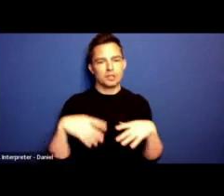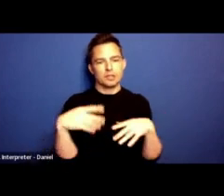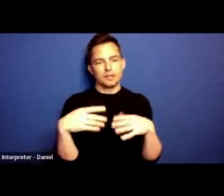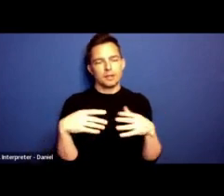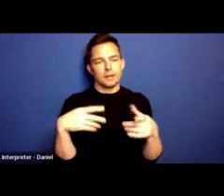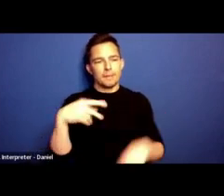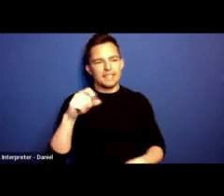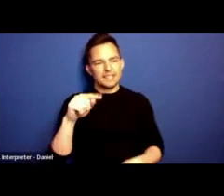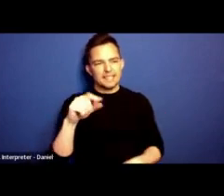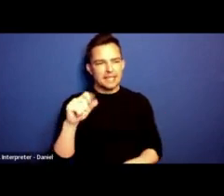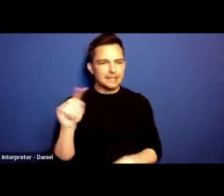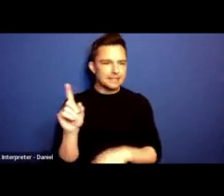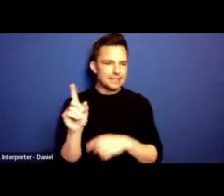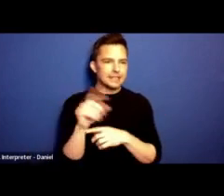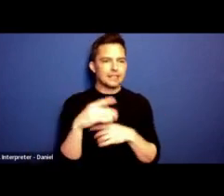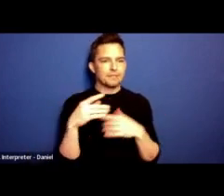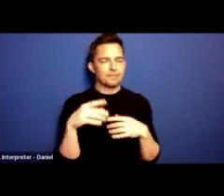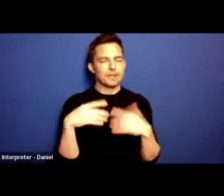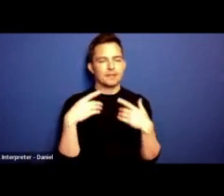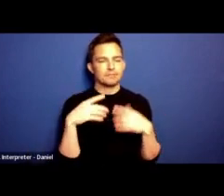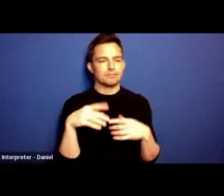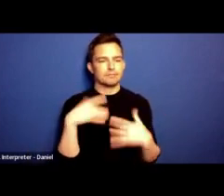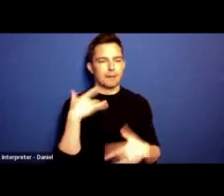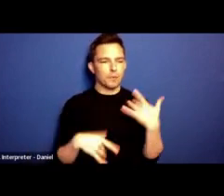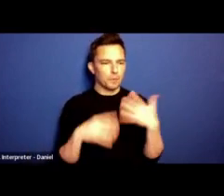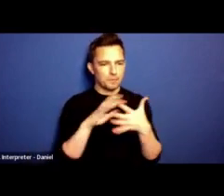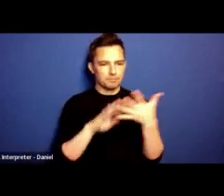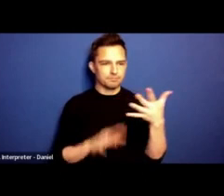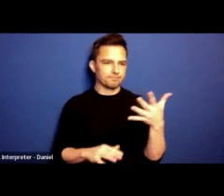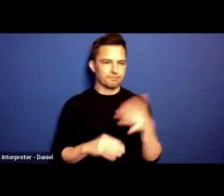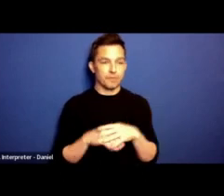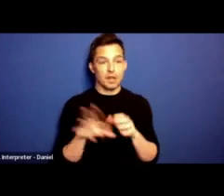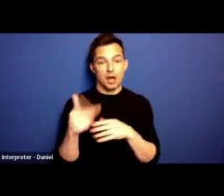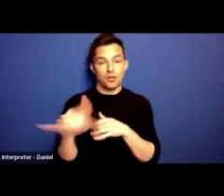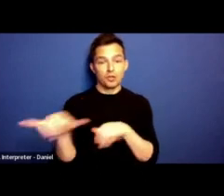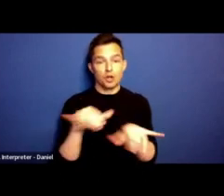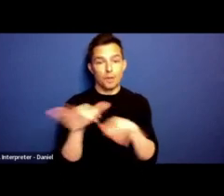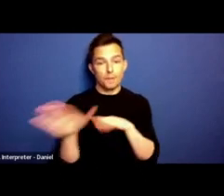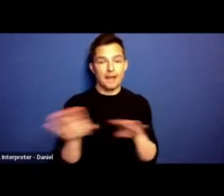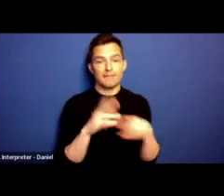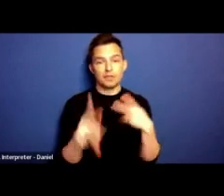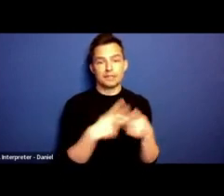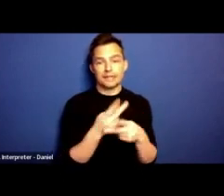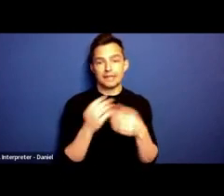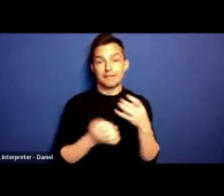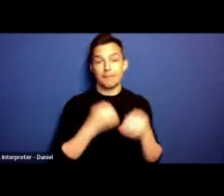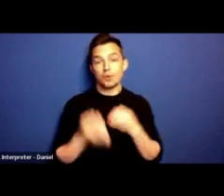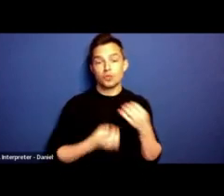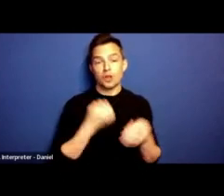disorder. Other common and behavioral emotional problems